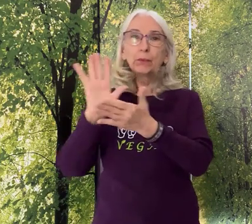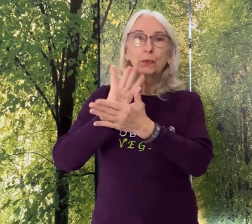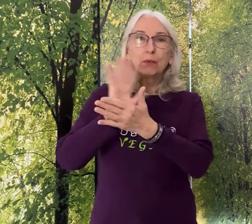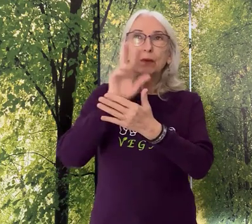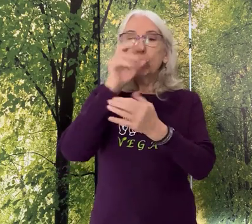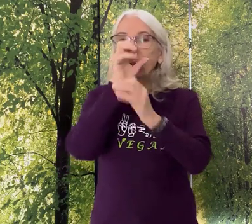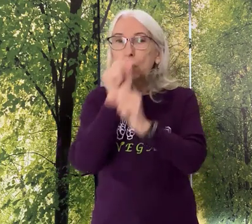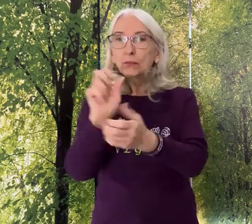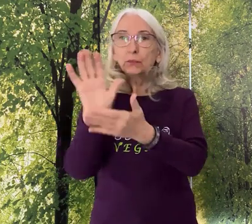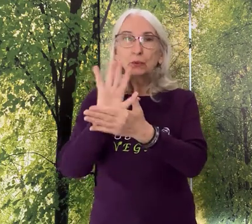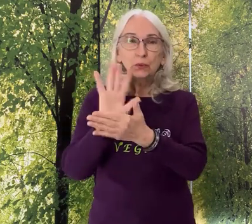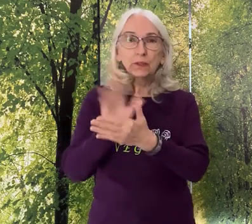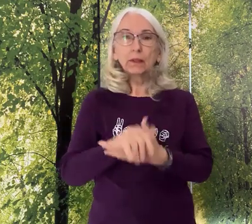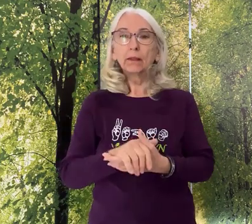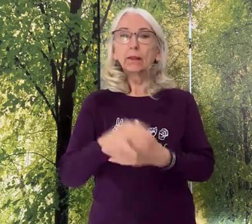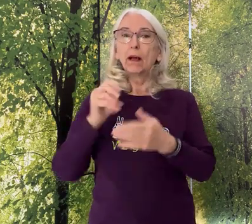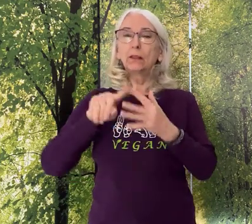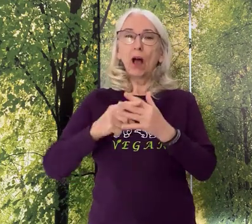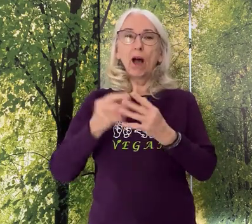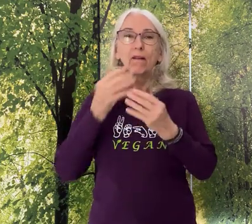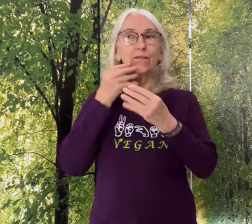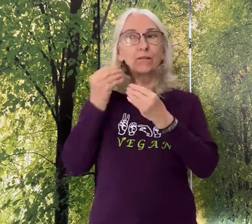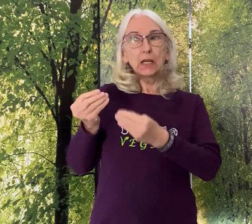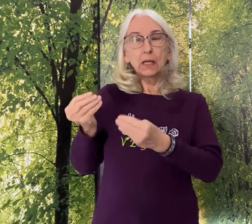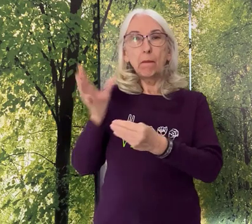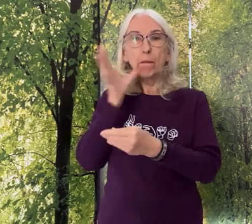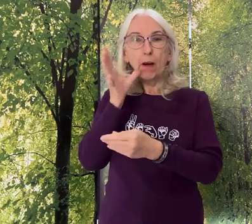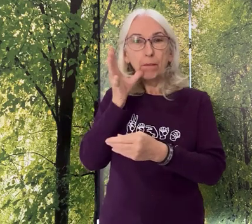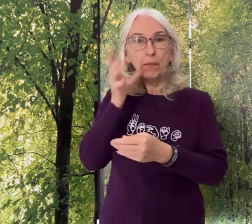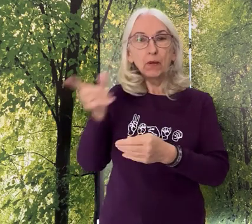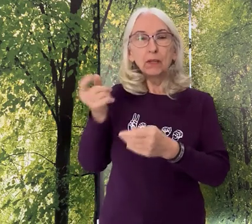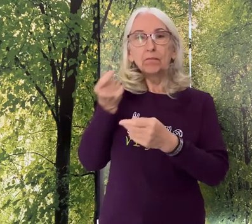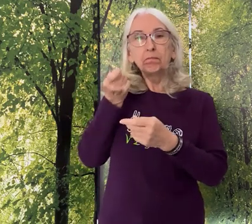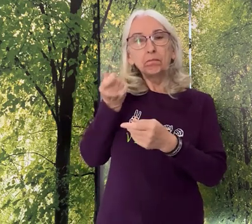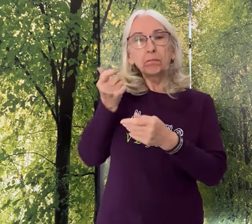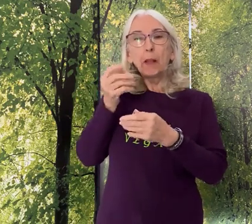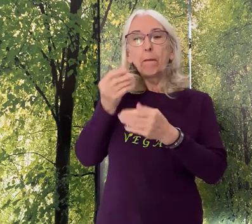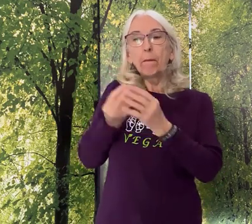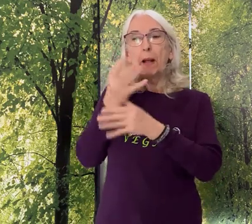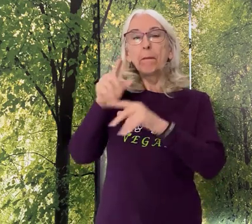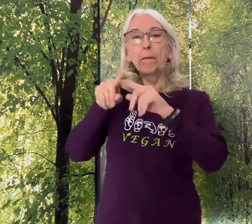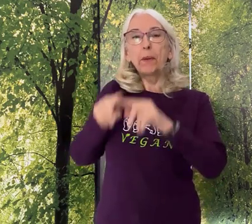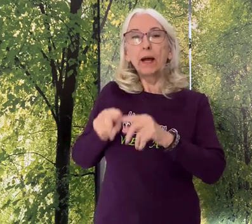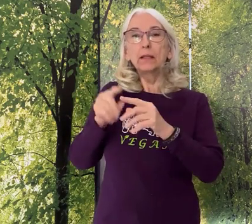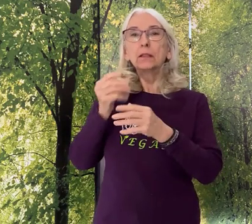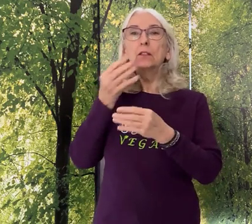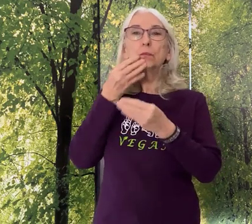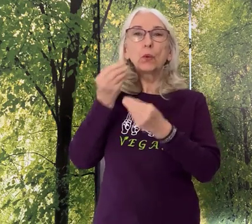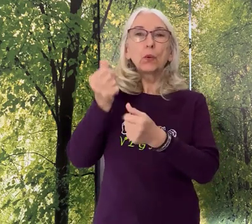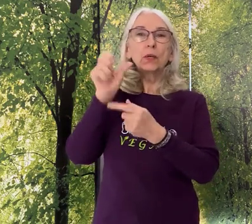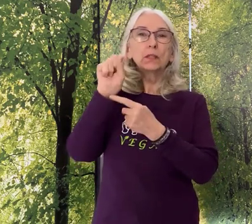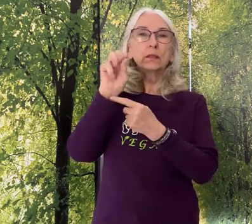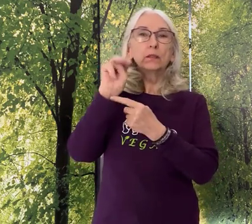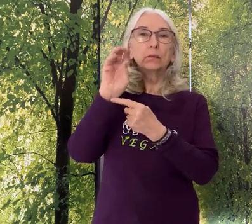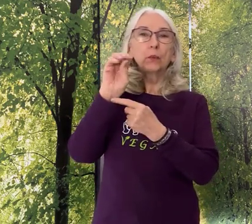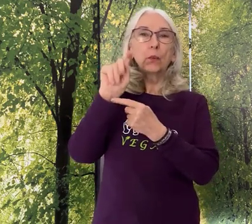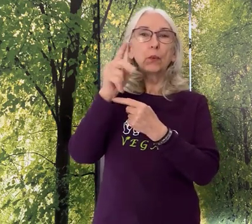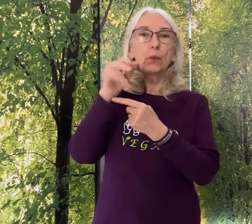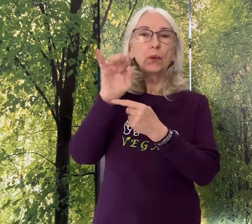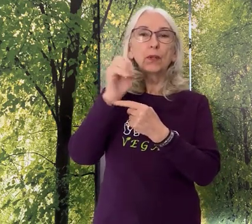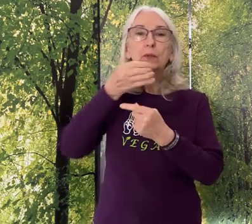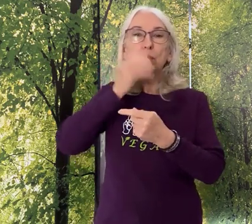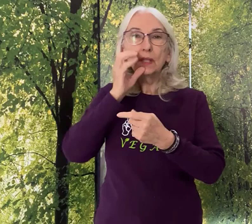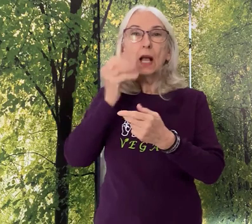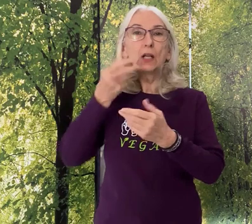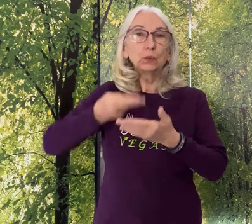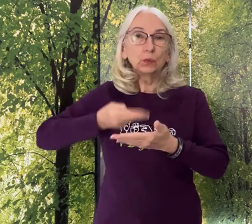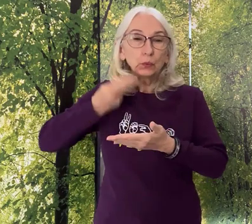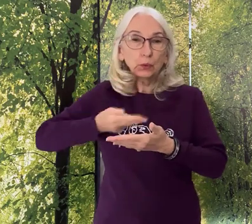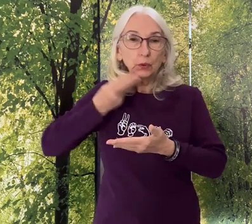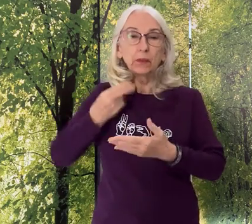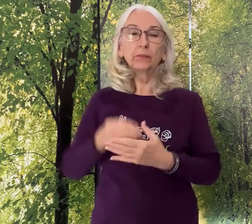documentaries –– and I started feeding Mom tiny plant-based smoothies and soups.